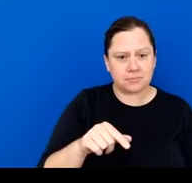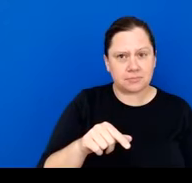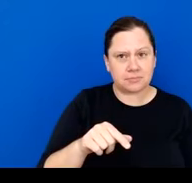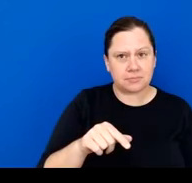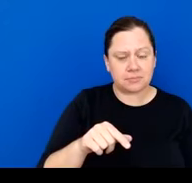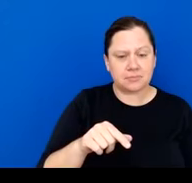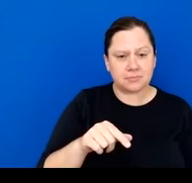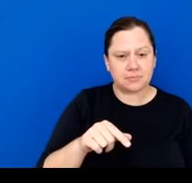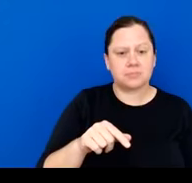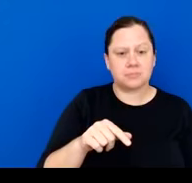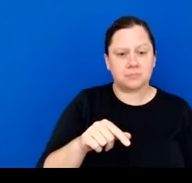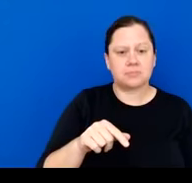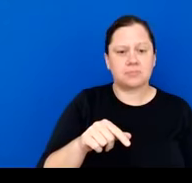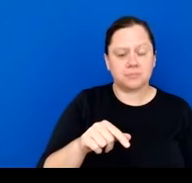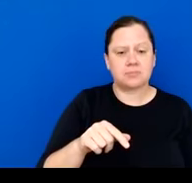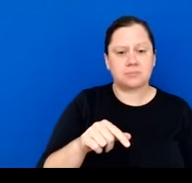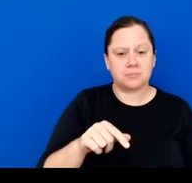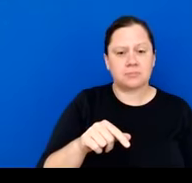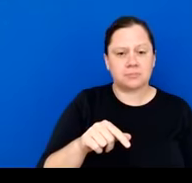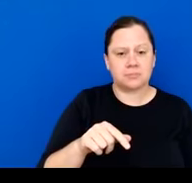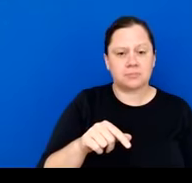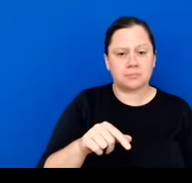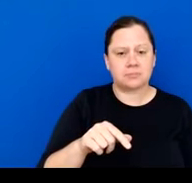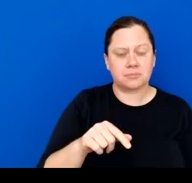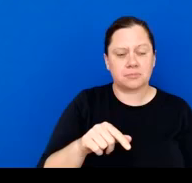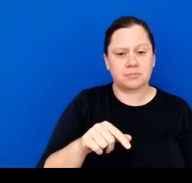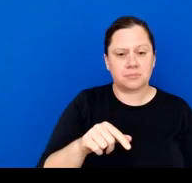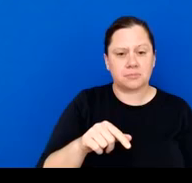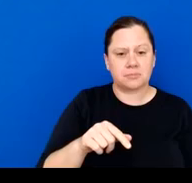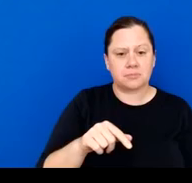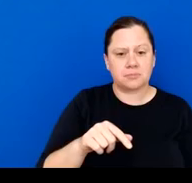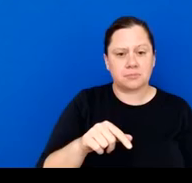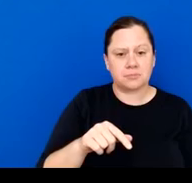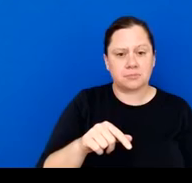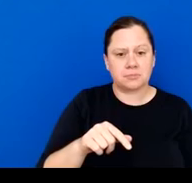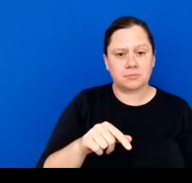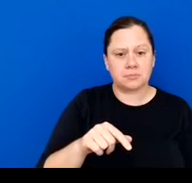maybe there we go so you can see way over here we start to